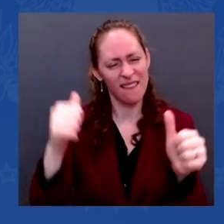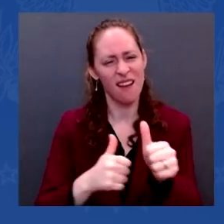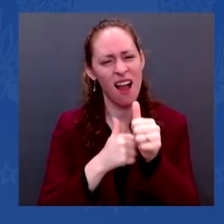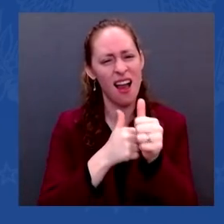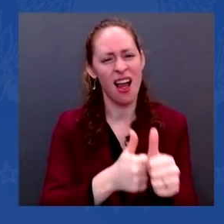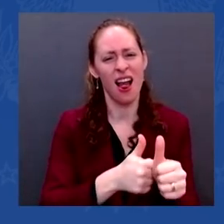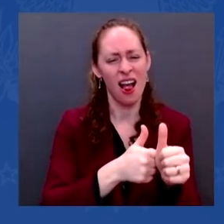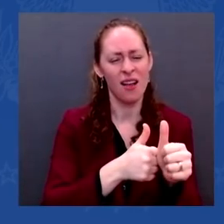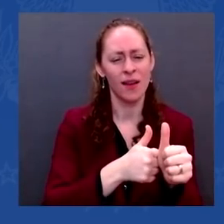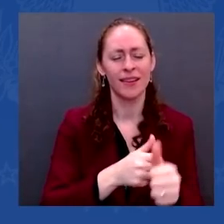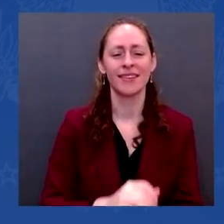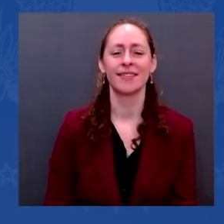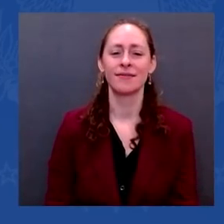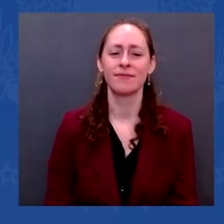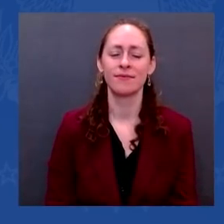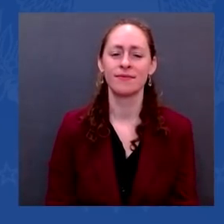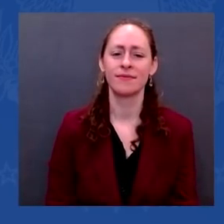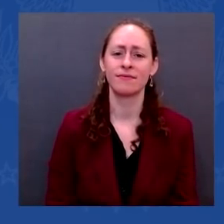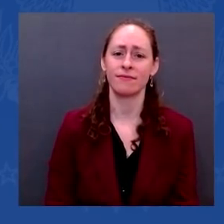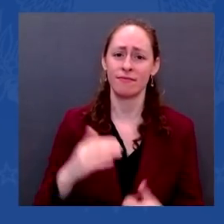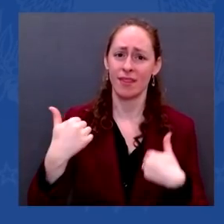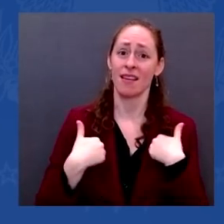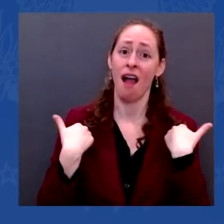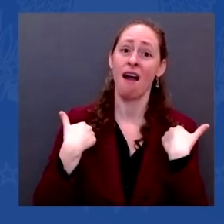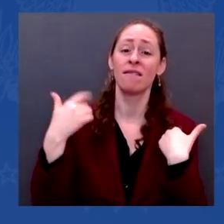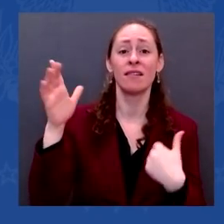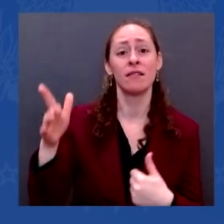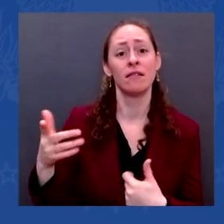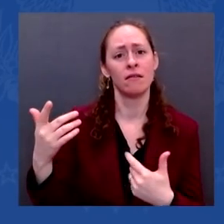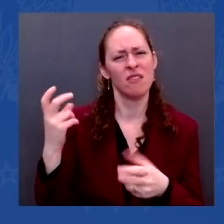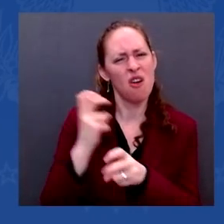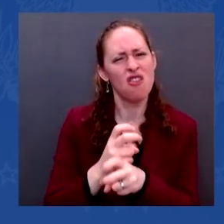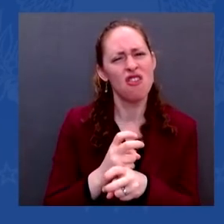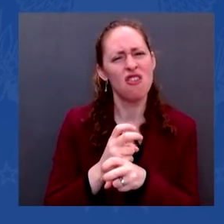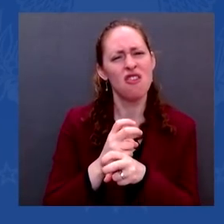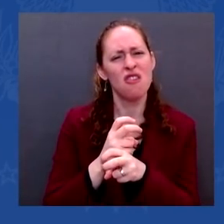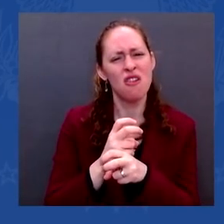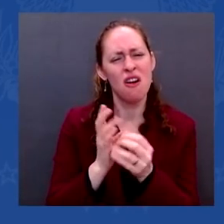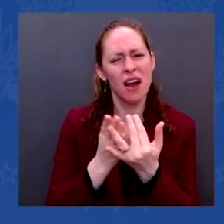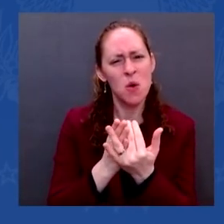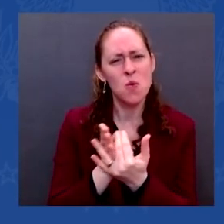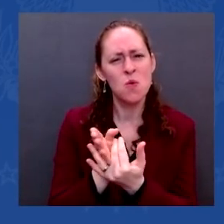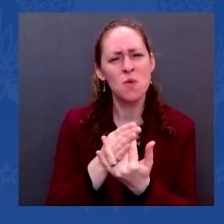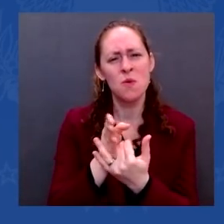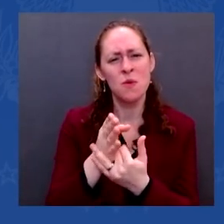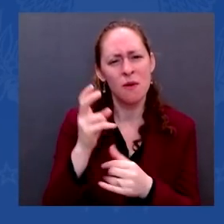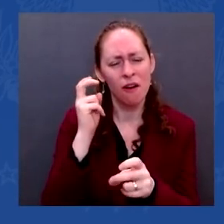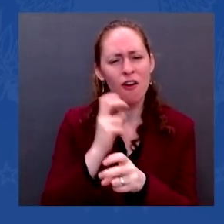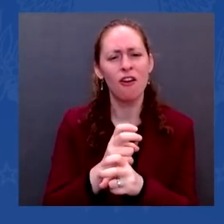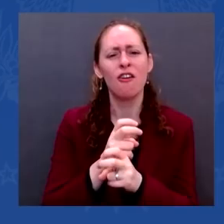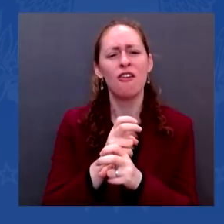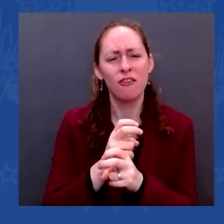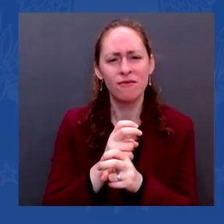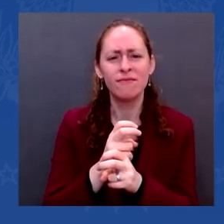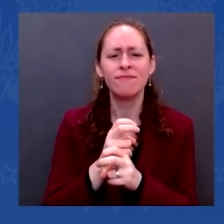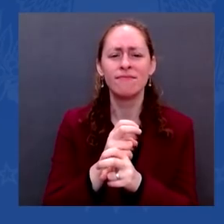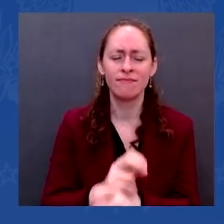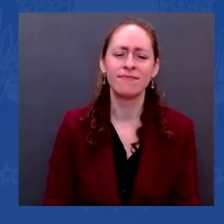it would have been understandable to put down one's mantle, give up and leave it to others.